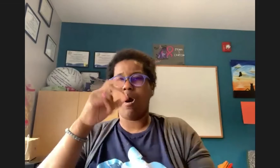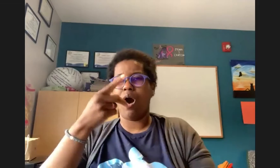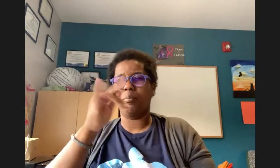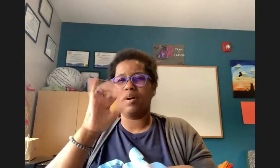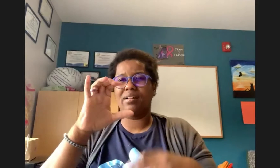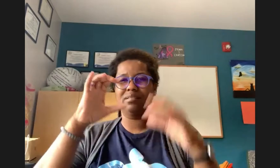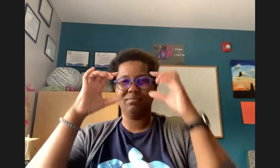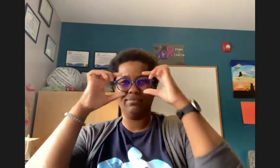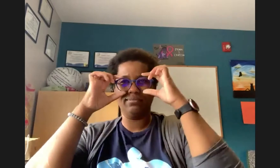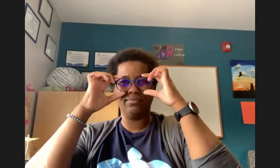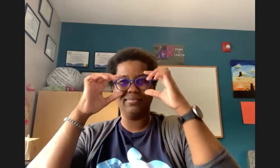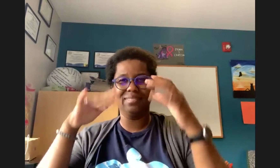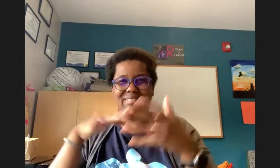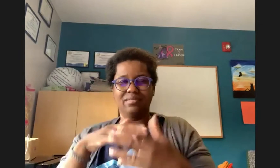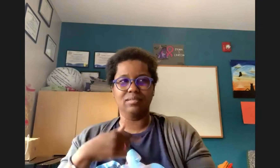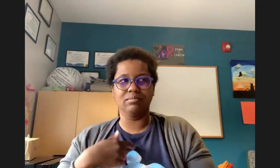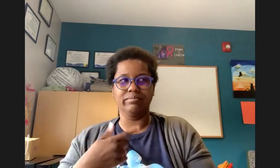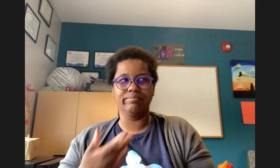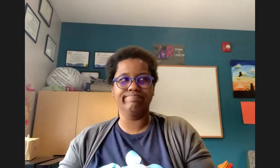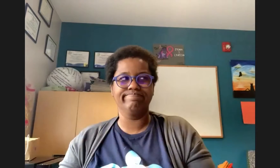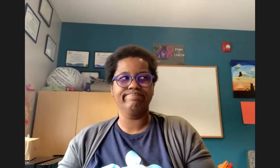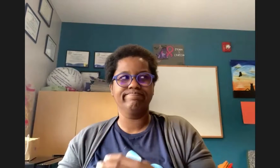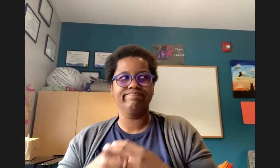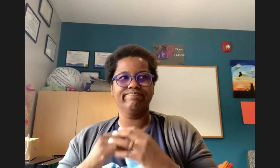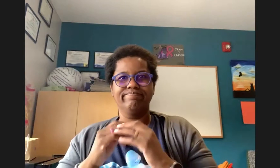Now, at that time I chose to study comics.